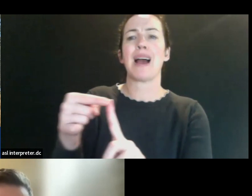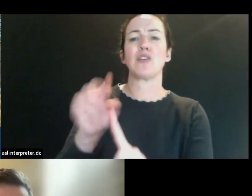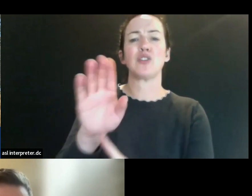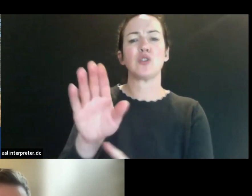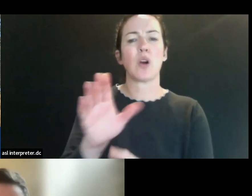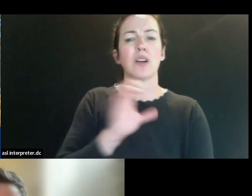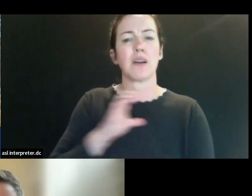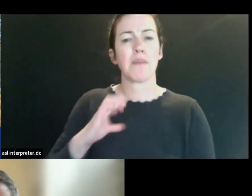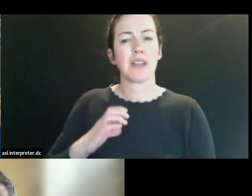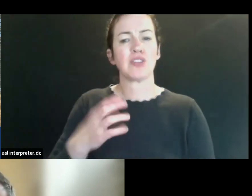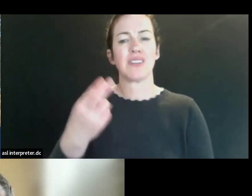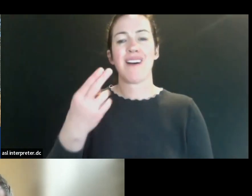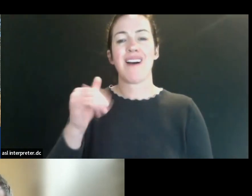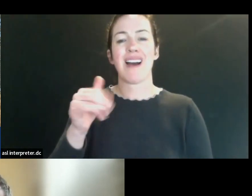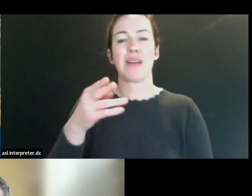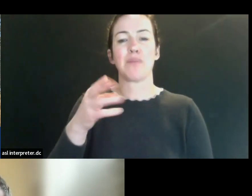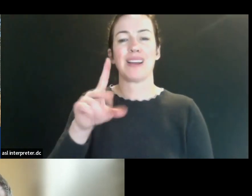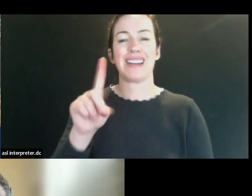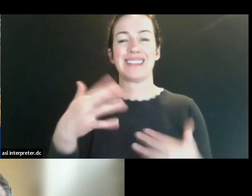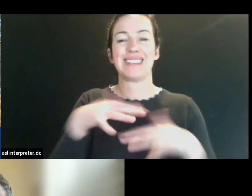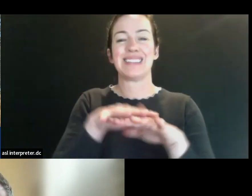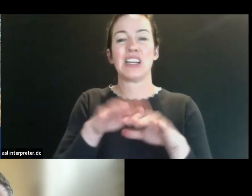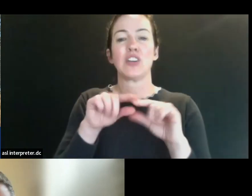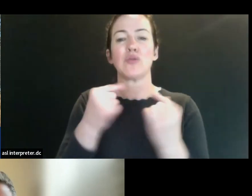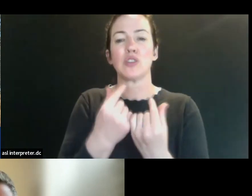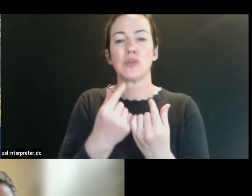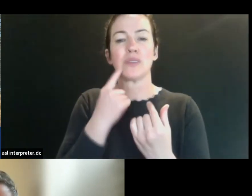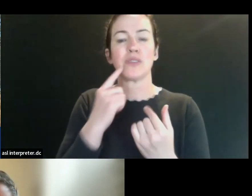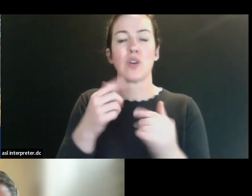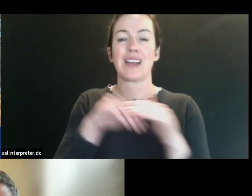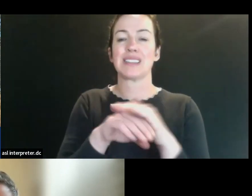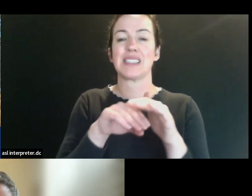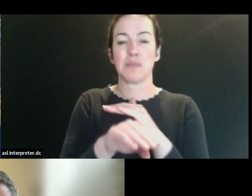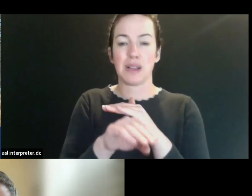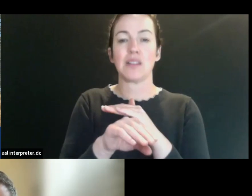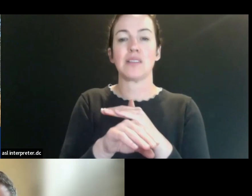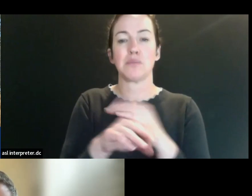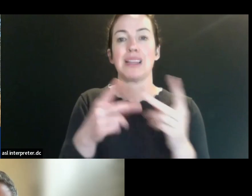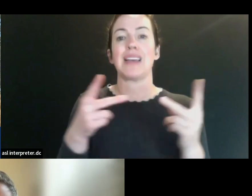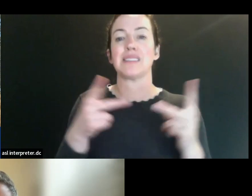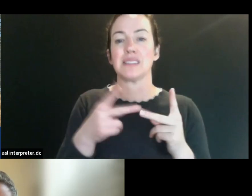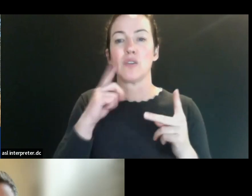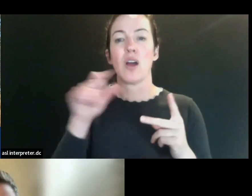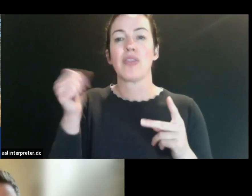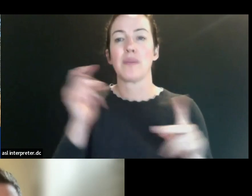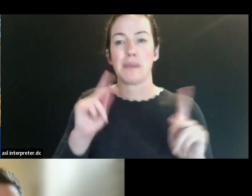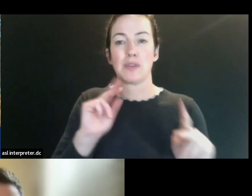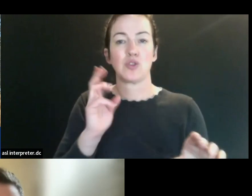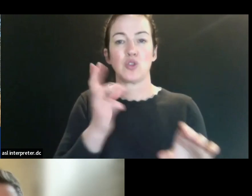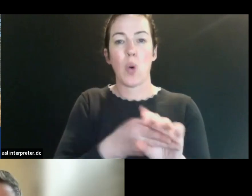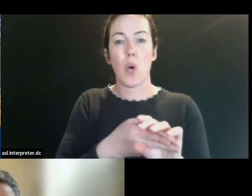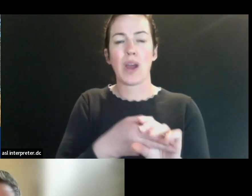and hybrid groups and creating it as an accessible place for others to join. Did you see any